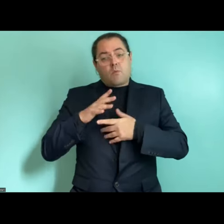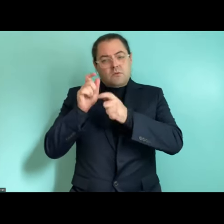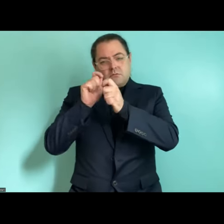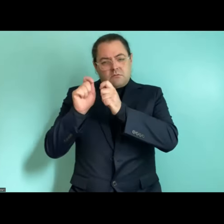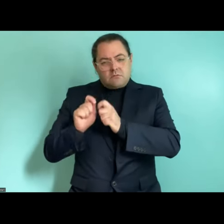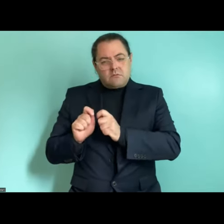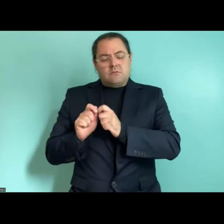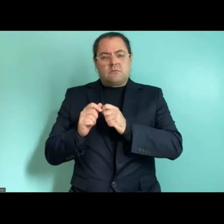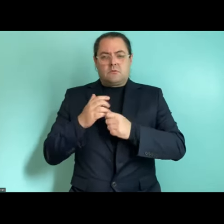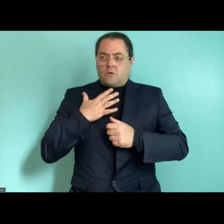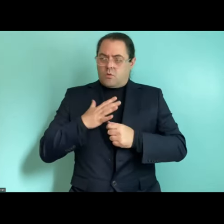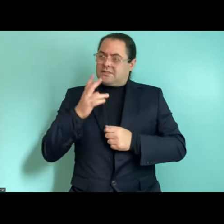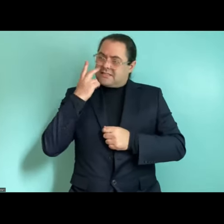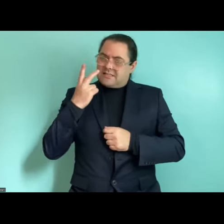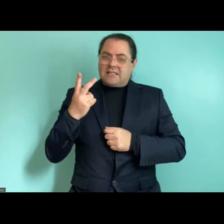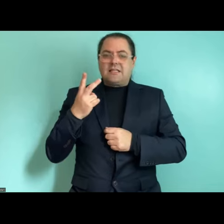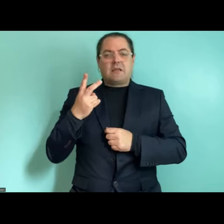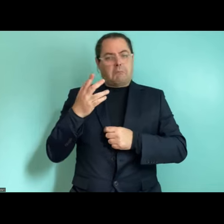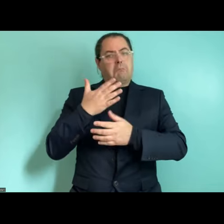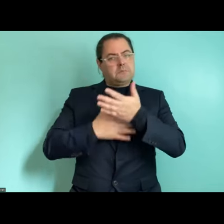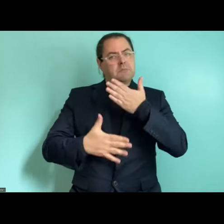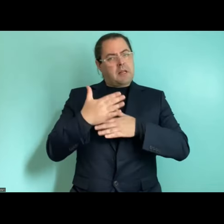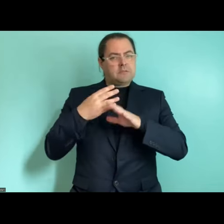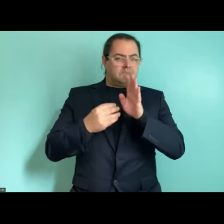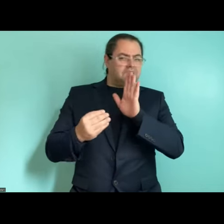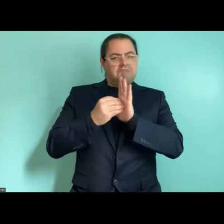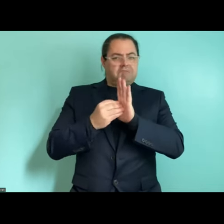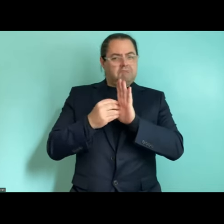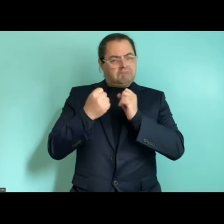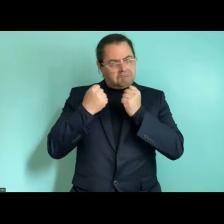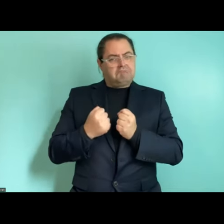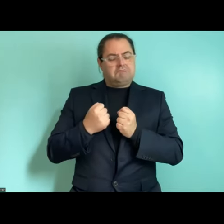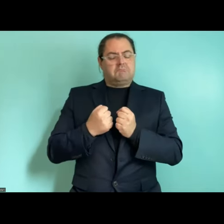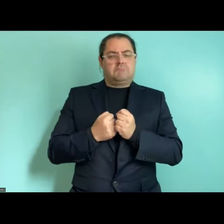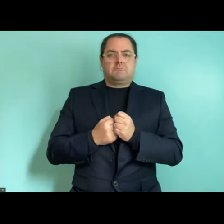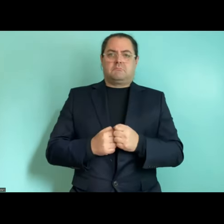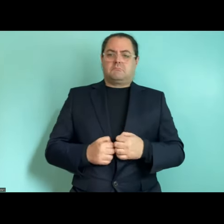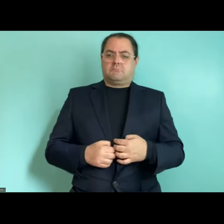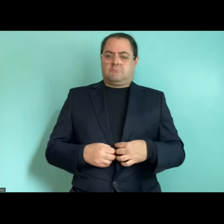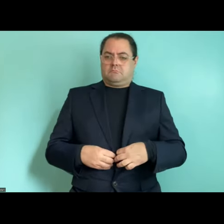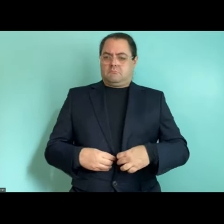of disability inclusion is put on the forefront, and also get involved in that, in the